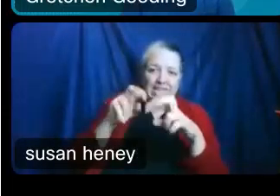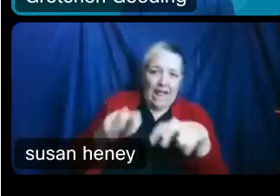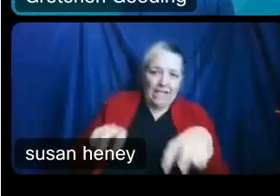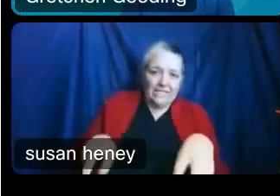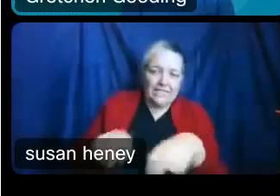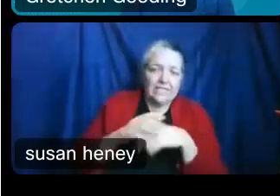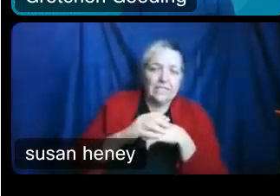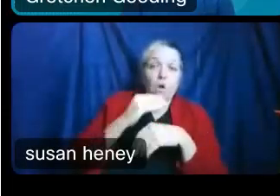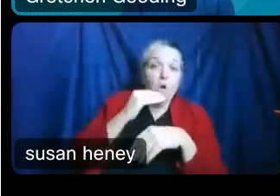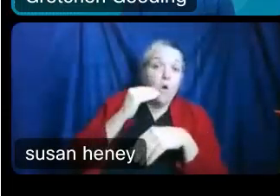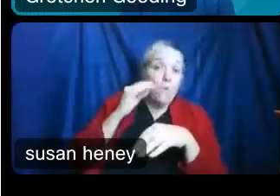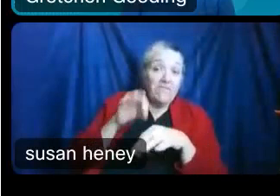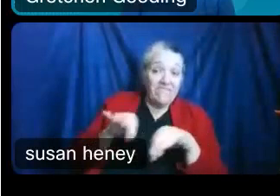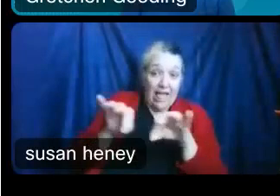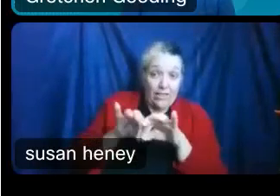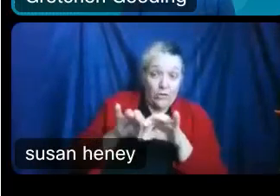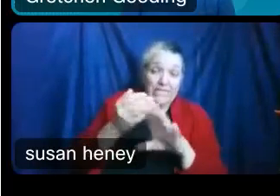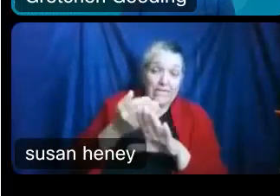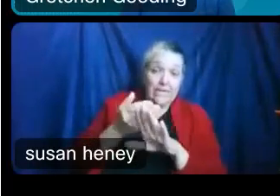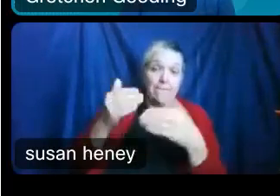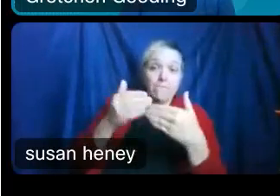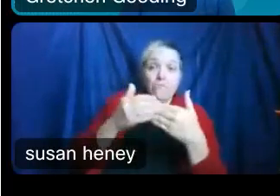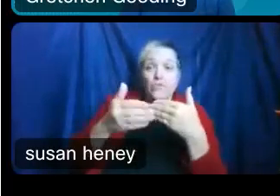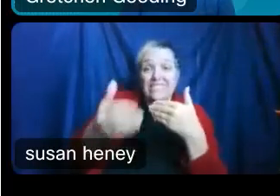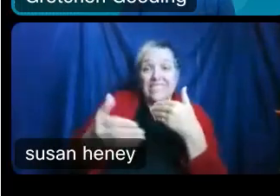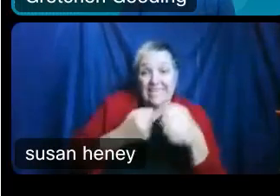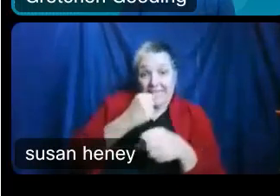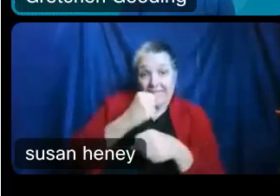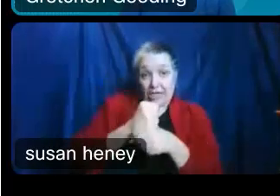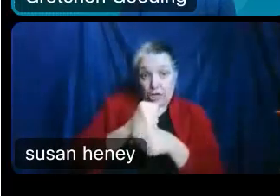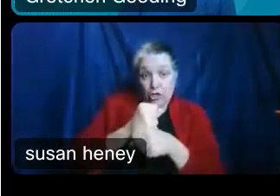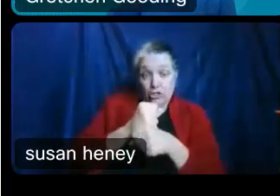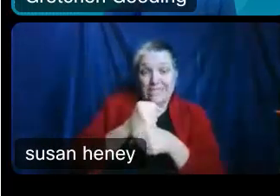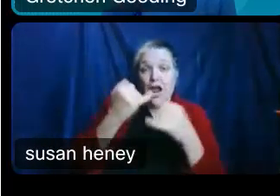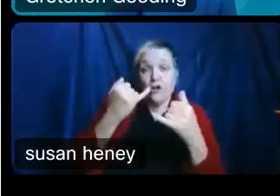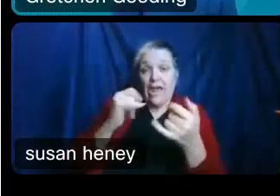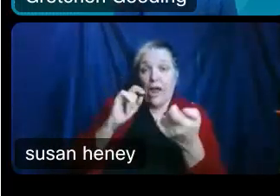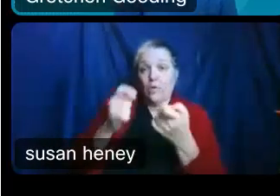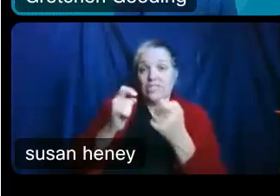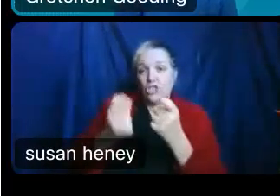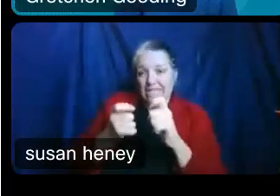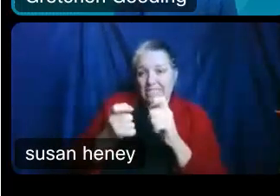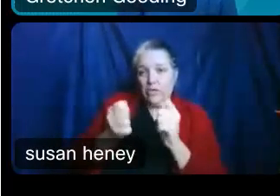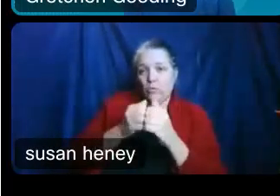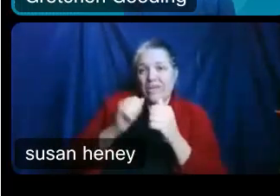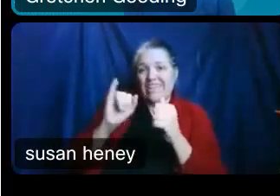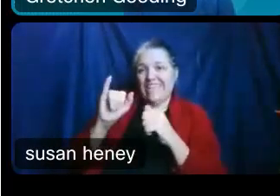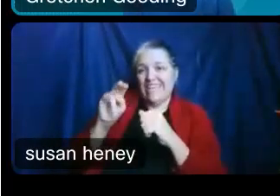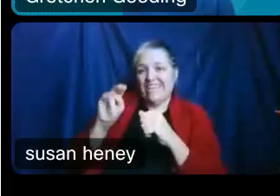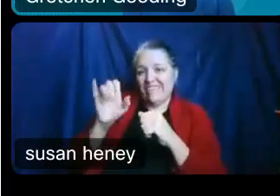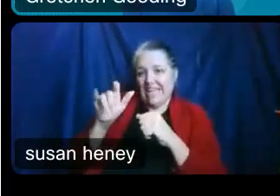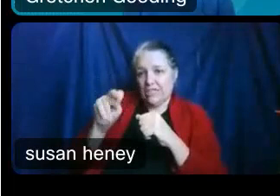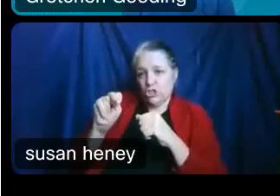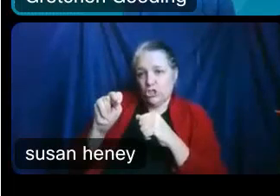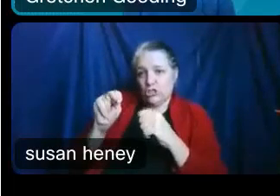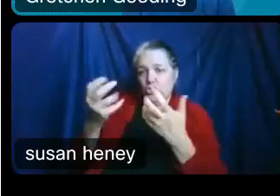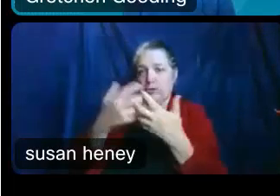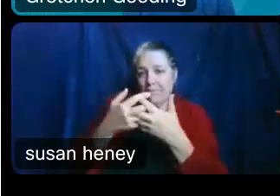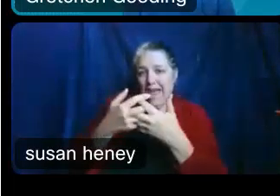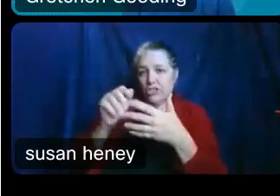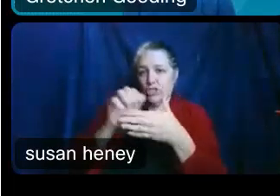proceeding comparison years and CP04 are now adjusted, now inflation adjusted to 2022 dollars.